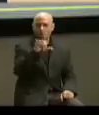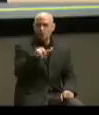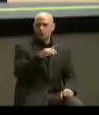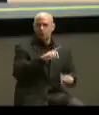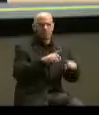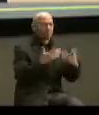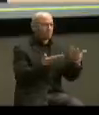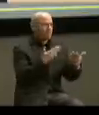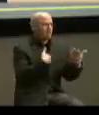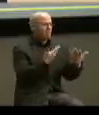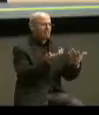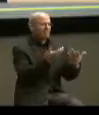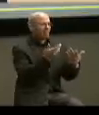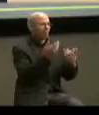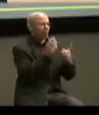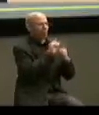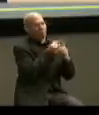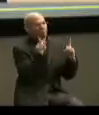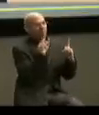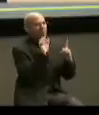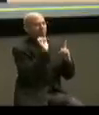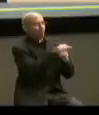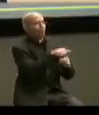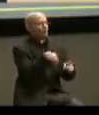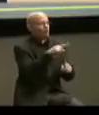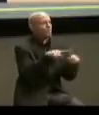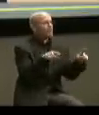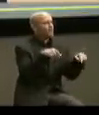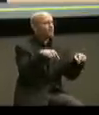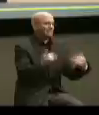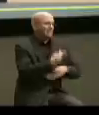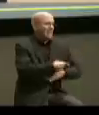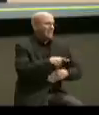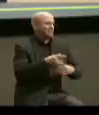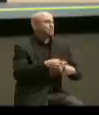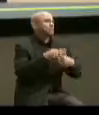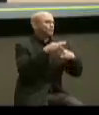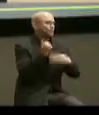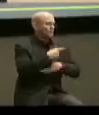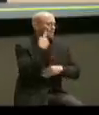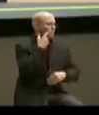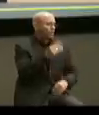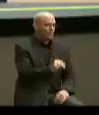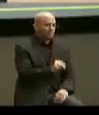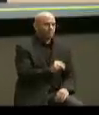SEAN PAUL MAHONEY, THAT MAY TIP YOU OFF THAT TODAY IS A SPECIAL DAY FOR HIM.